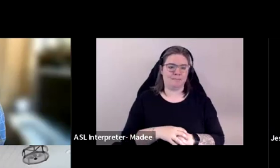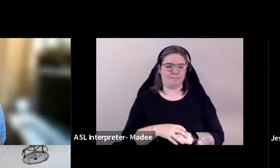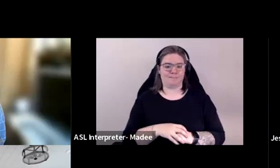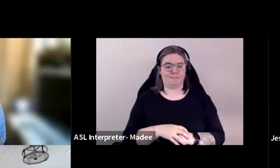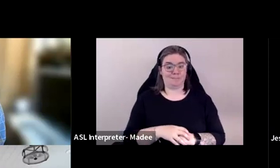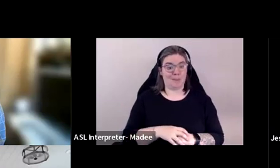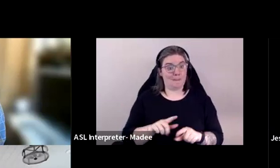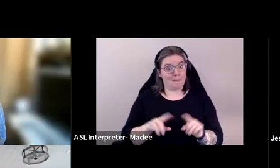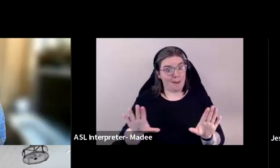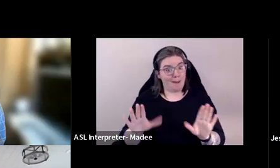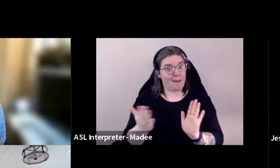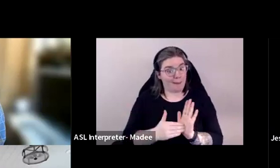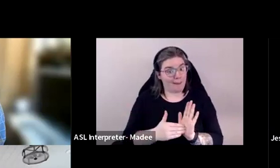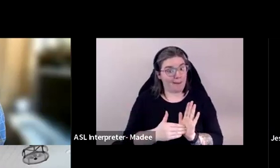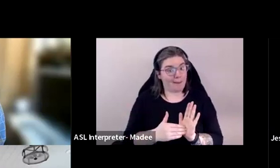Rebecca Rabatin, she/her, Independence First: again, there is no